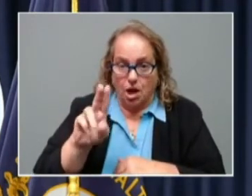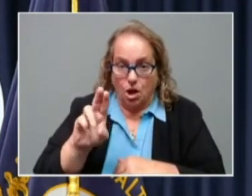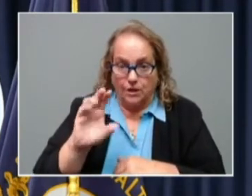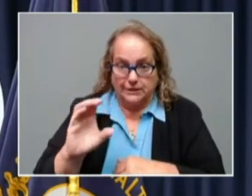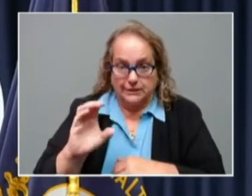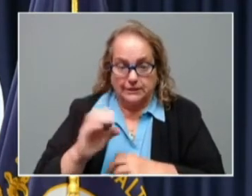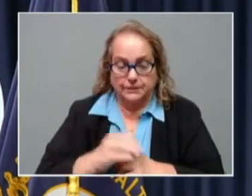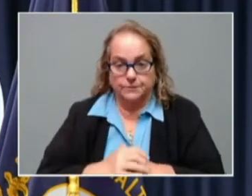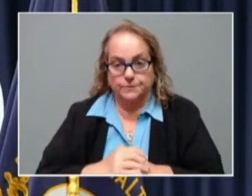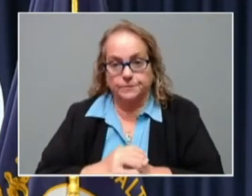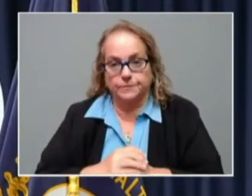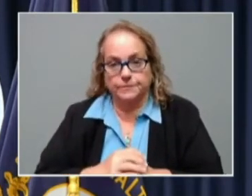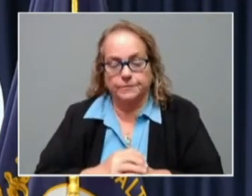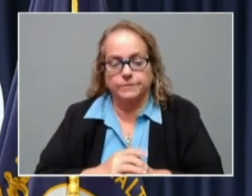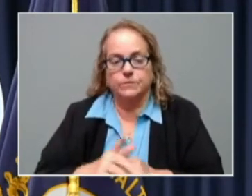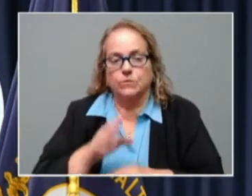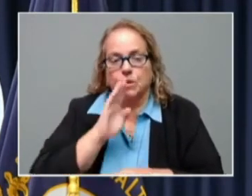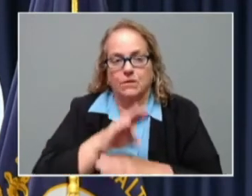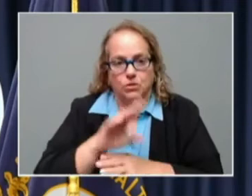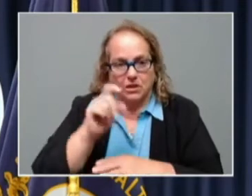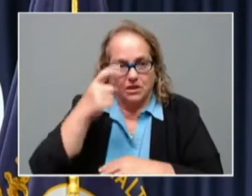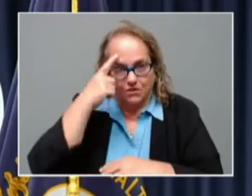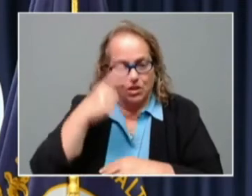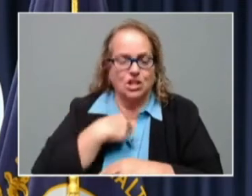Good afternoon governor. It's actually James filter with W care. So what are